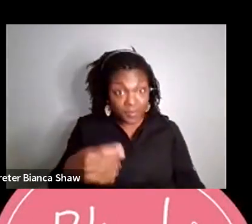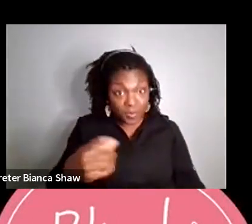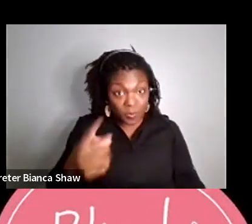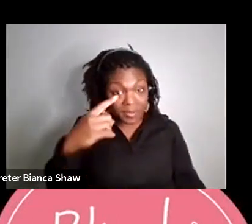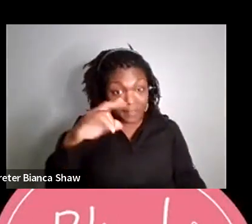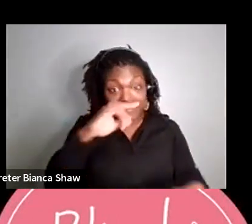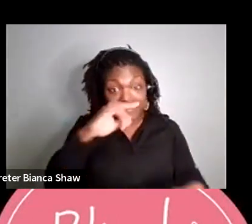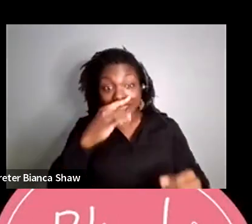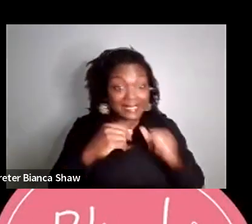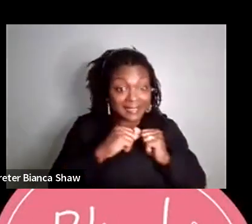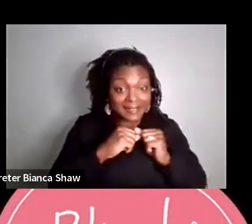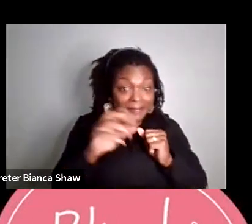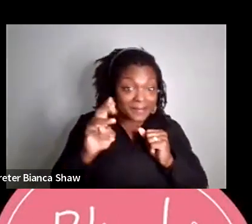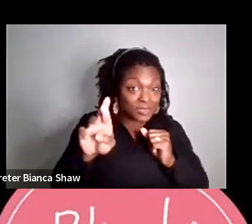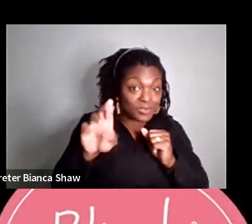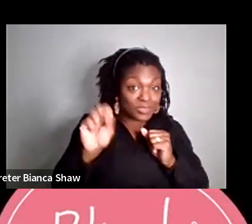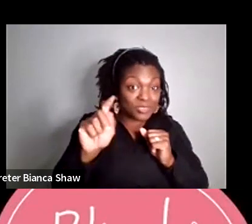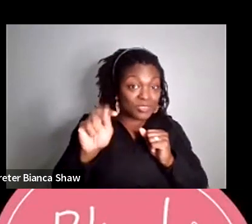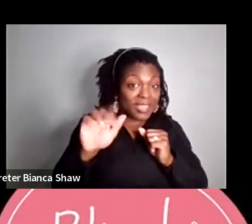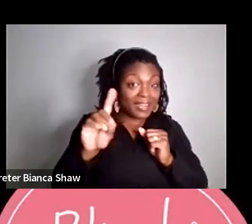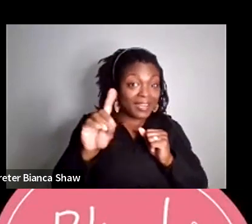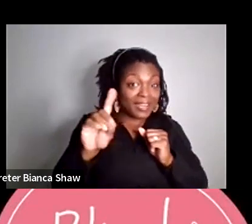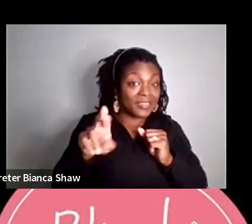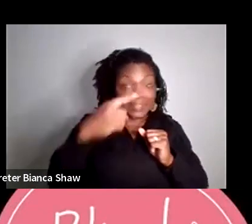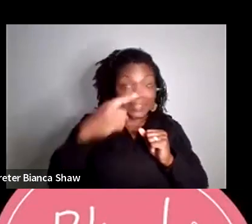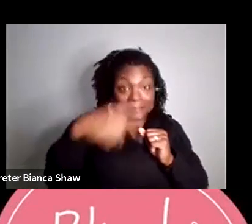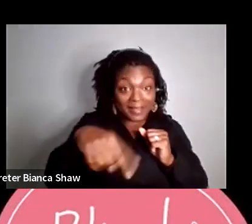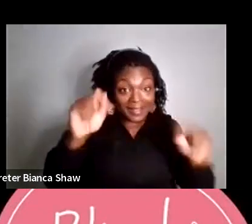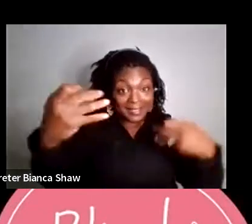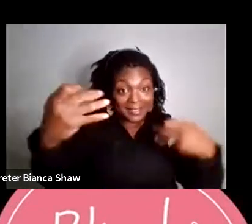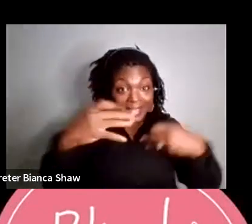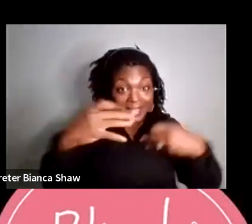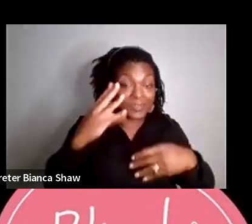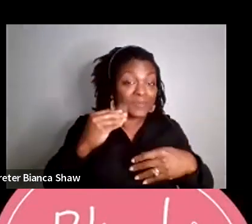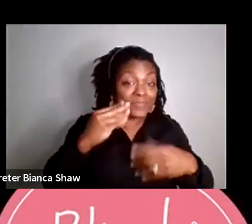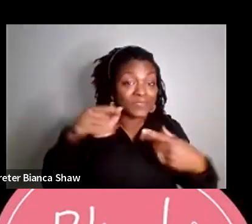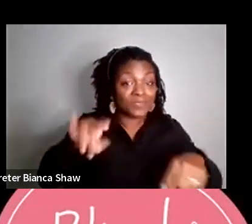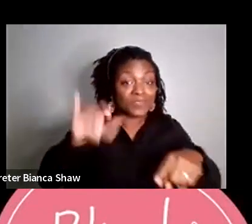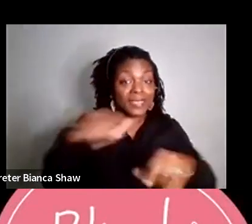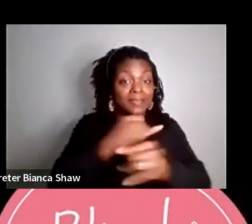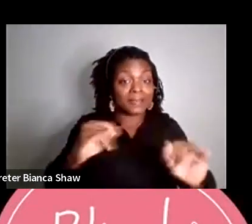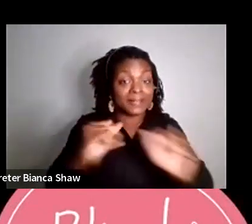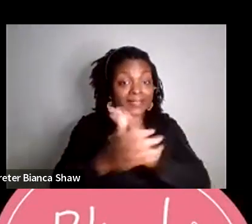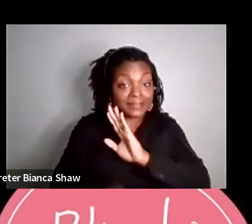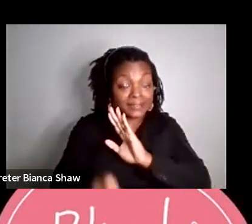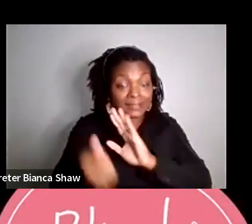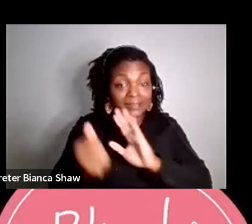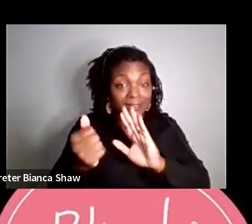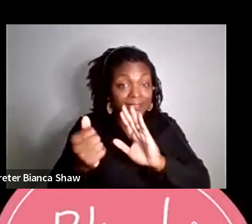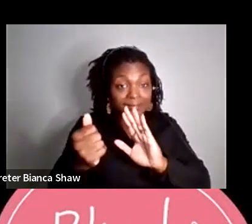Strider strider. Can you tell me about your experience during your independent living skills class?